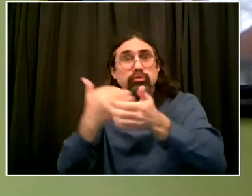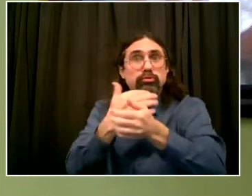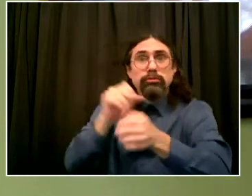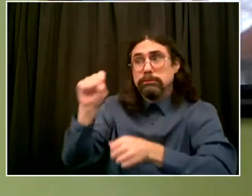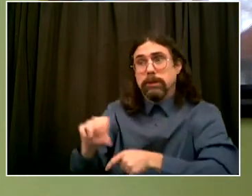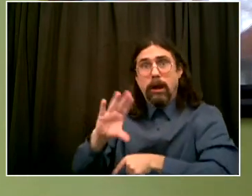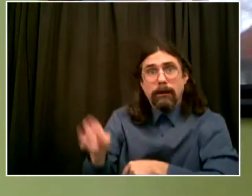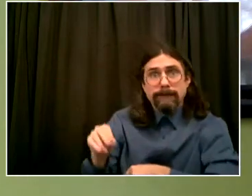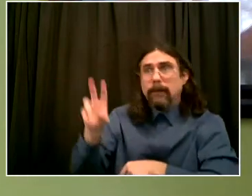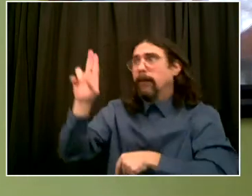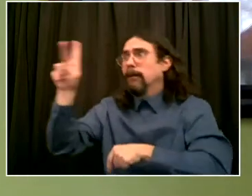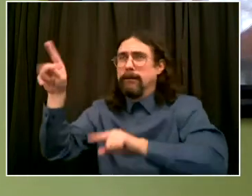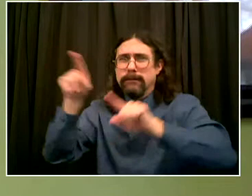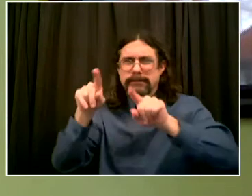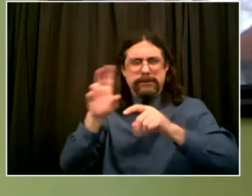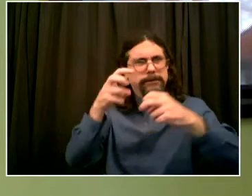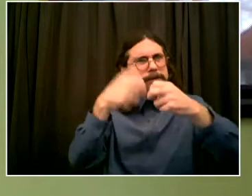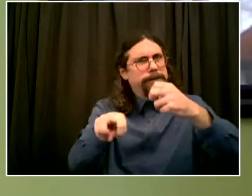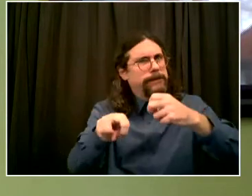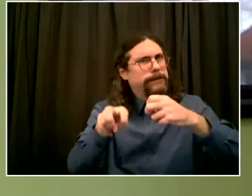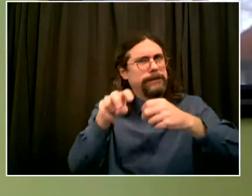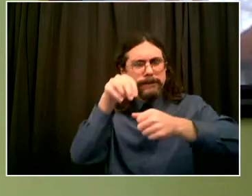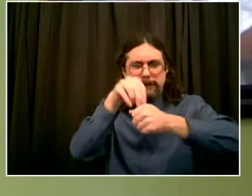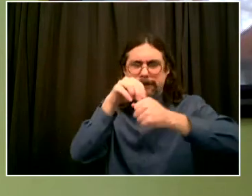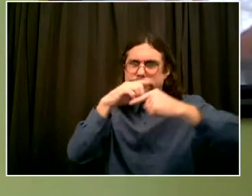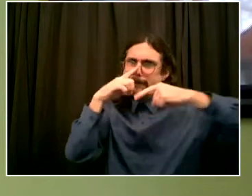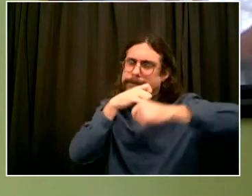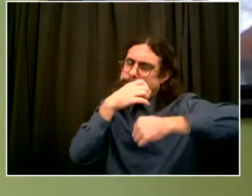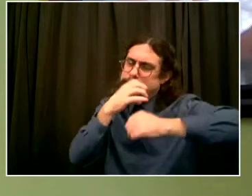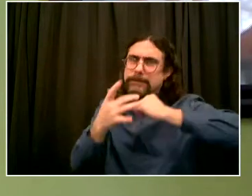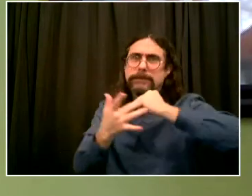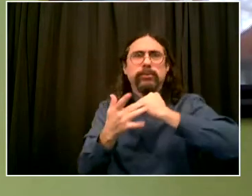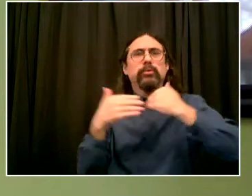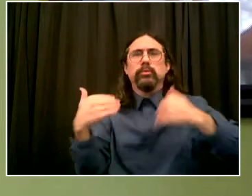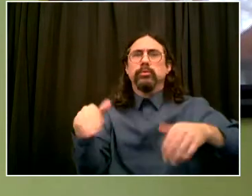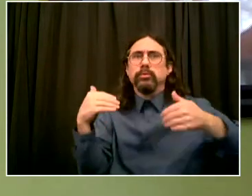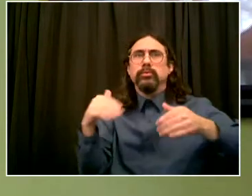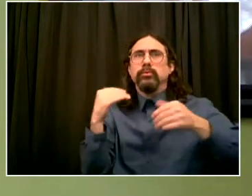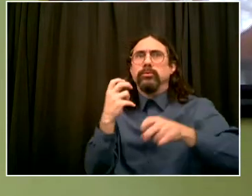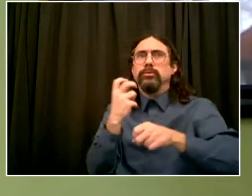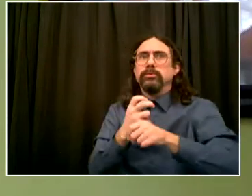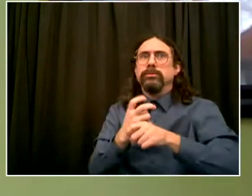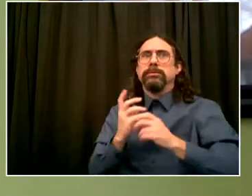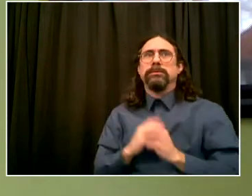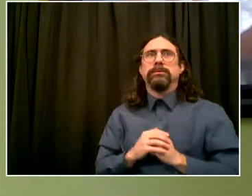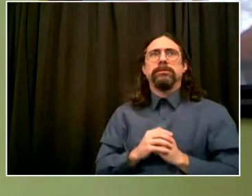INCREAAE SE STHE KNOWLEDGE AND WE CCTONIINUE TO